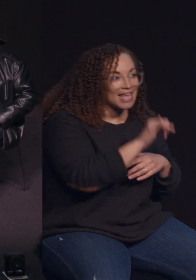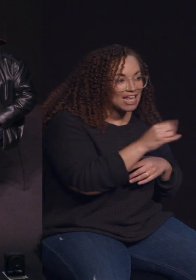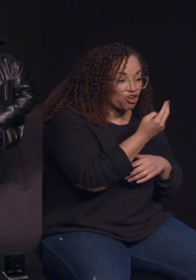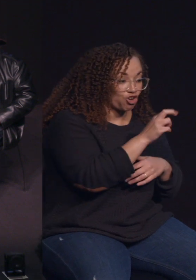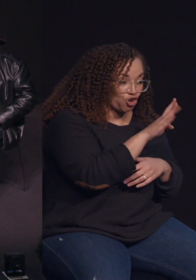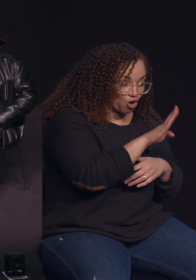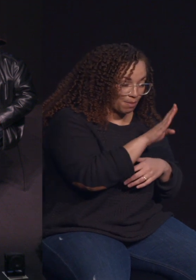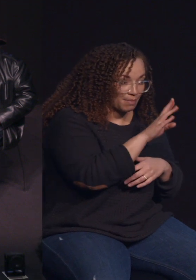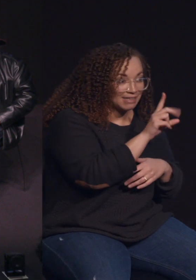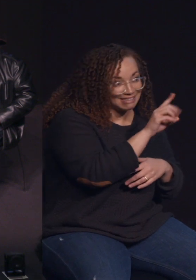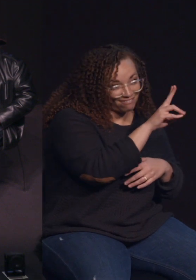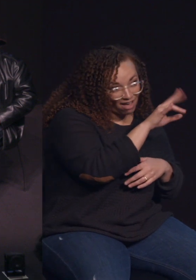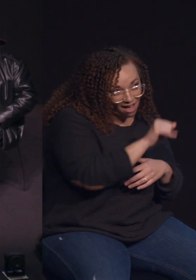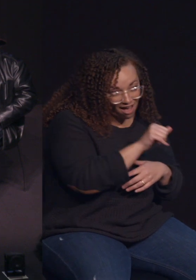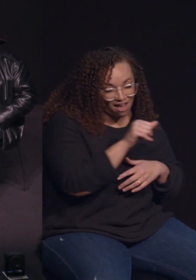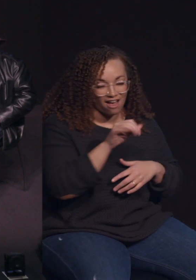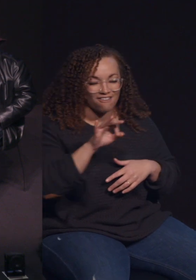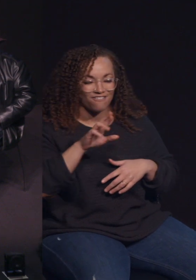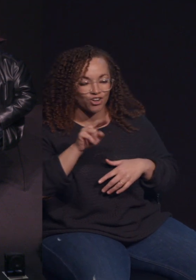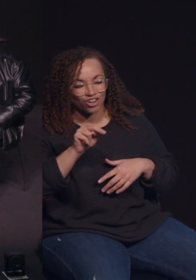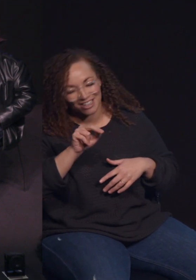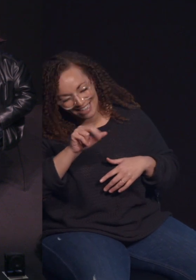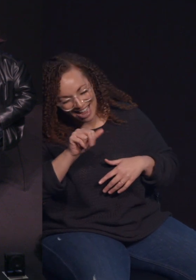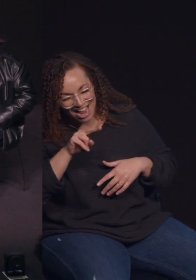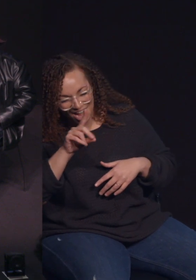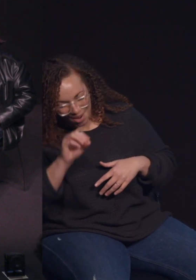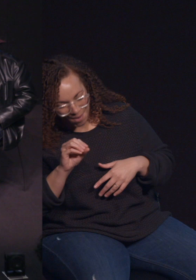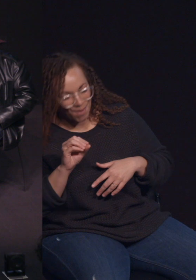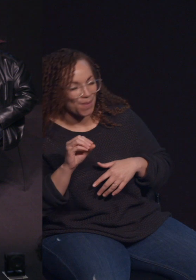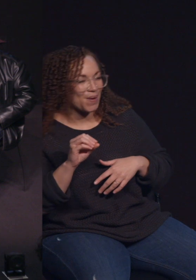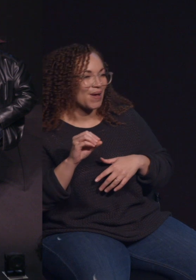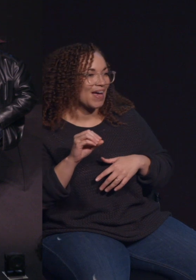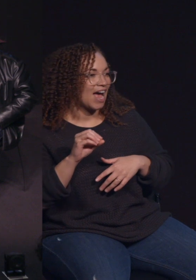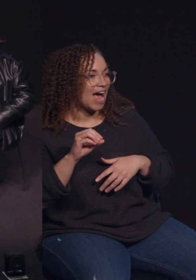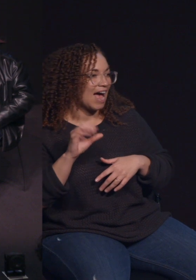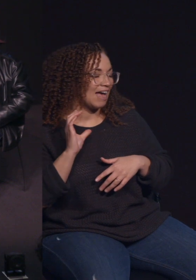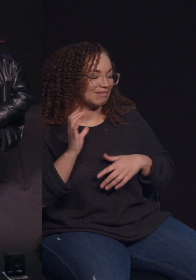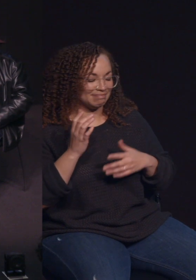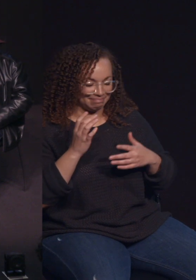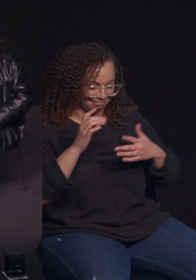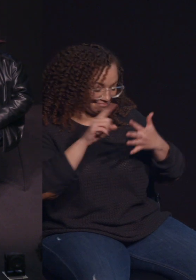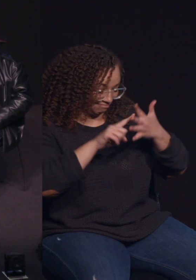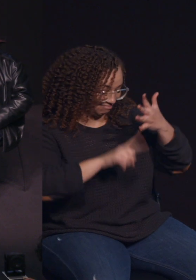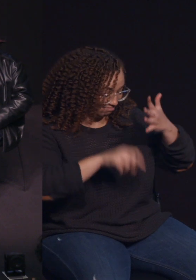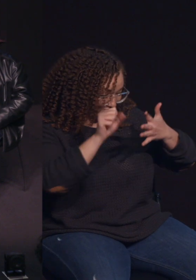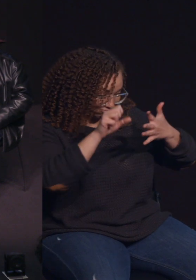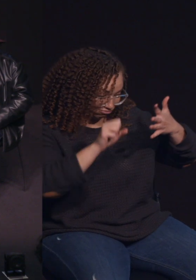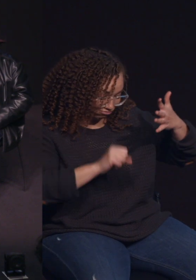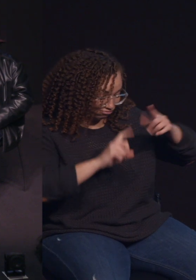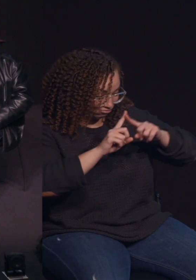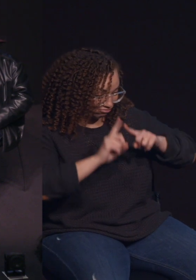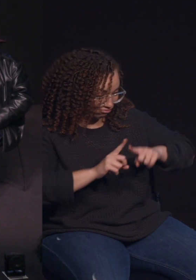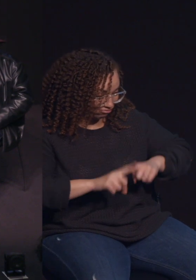Fernando, our site steward; Liliana Kademe, my assistant; and Tomas who's been at our farm for 30 years.